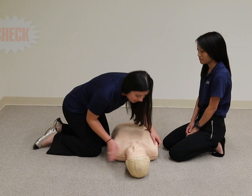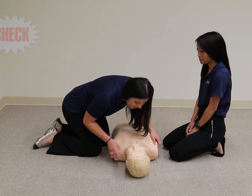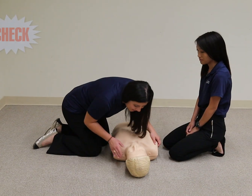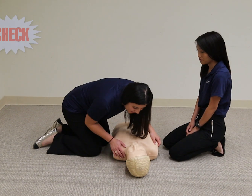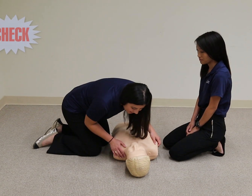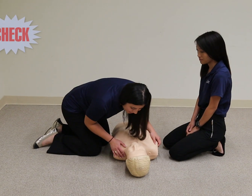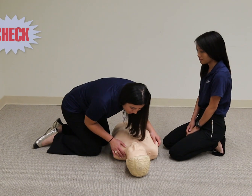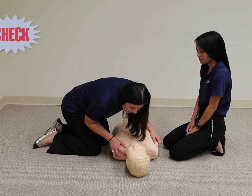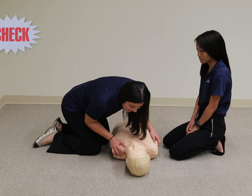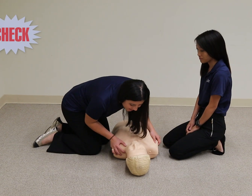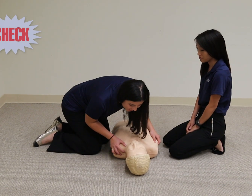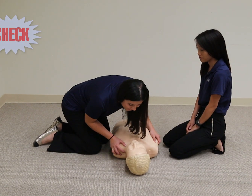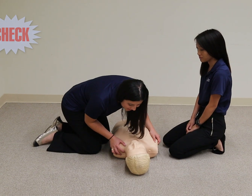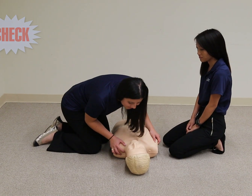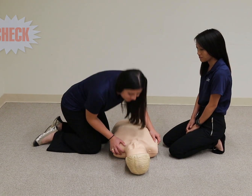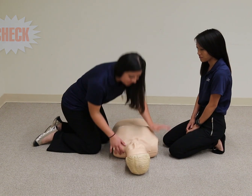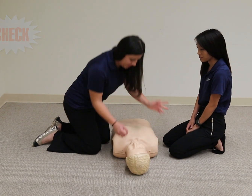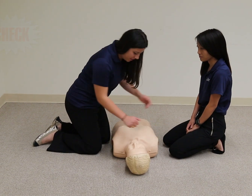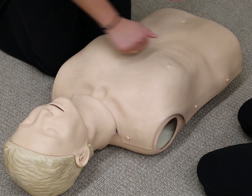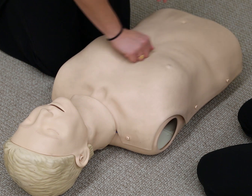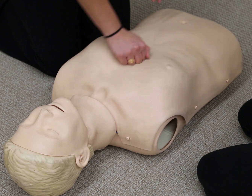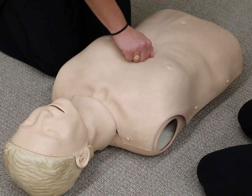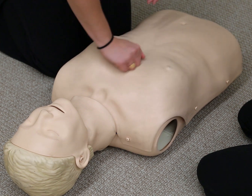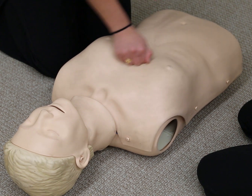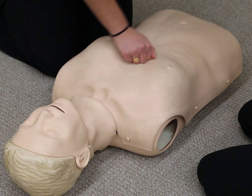Are you okay? can you hear me?